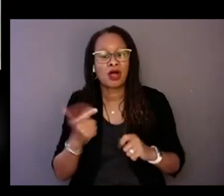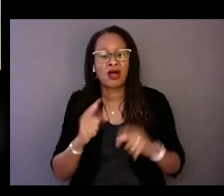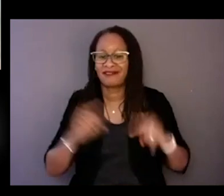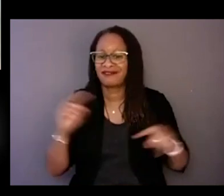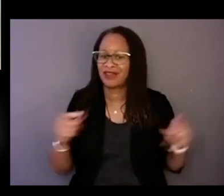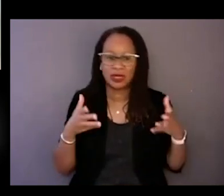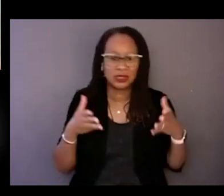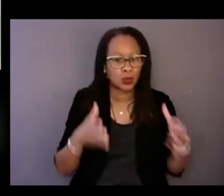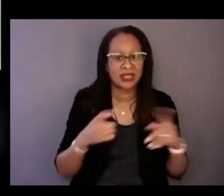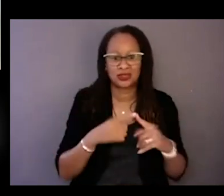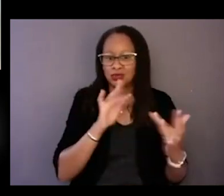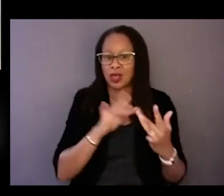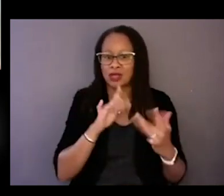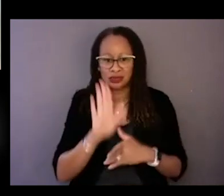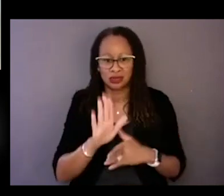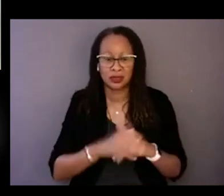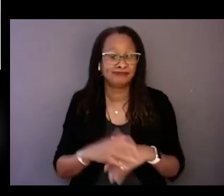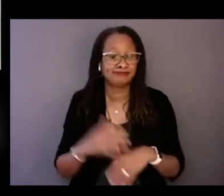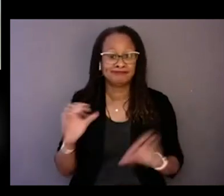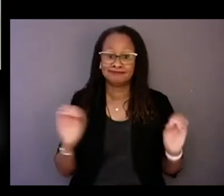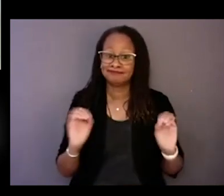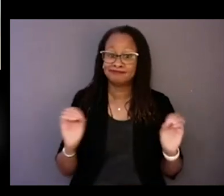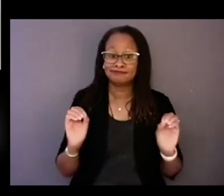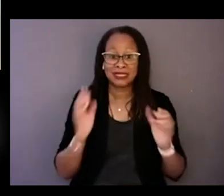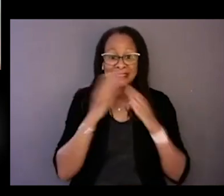and we did not even get a response.